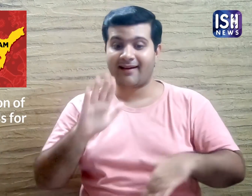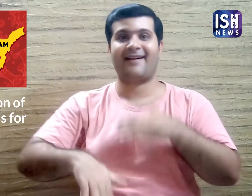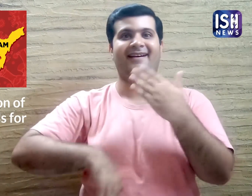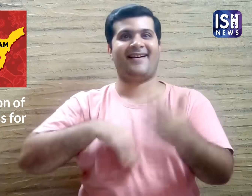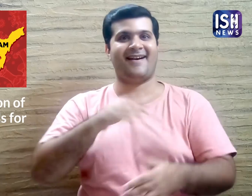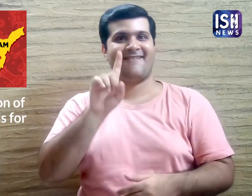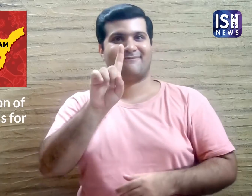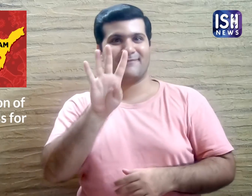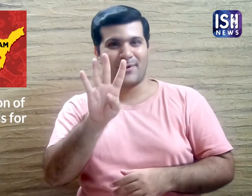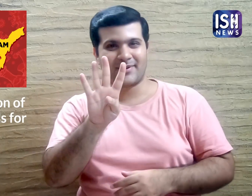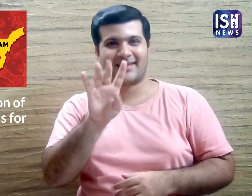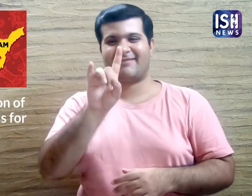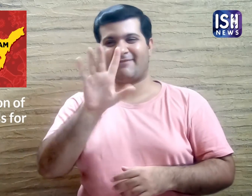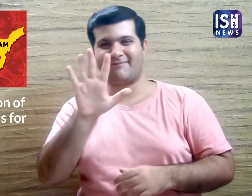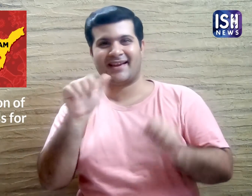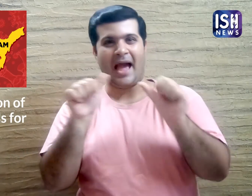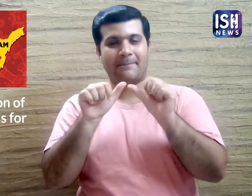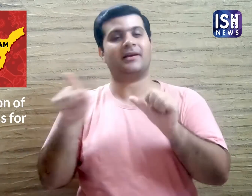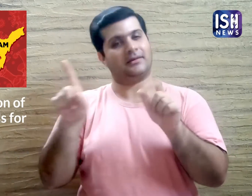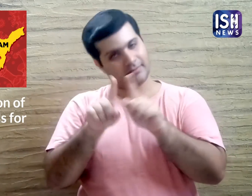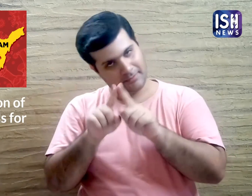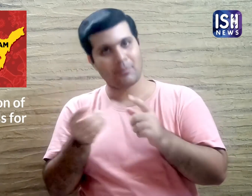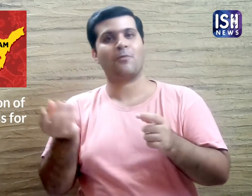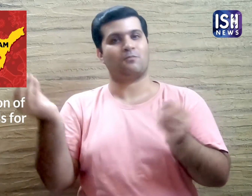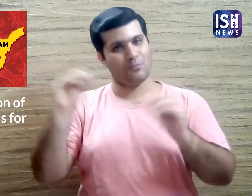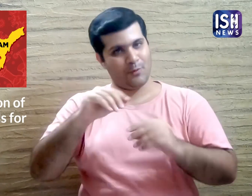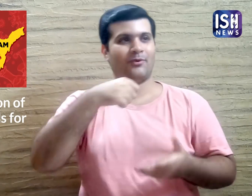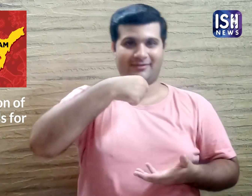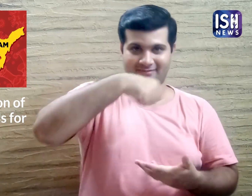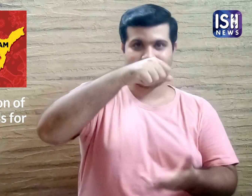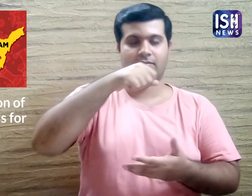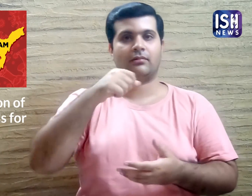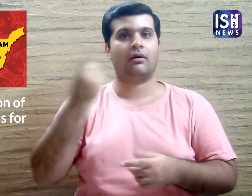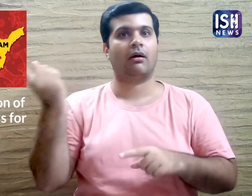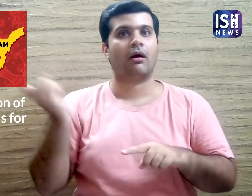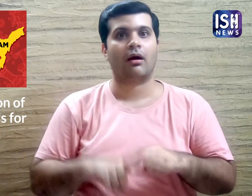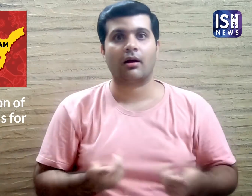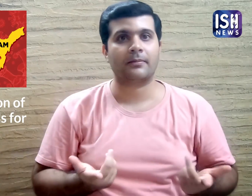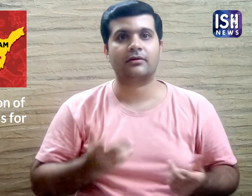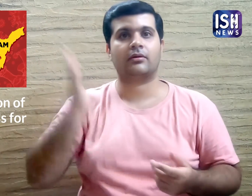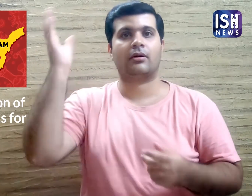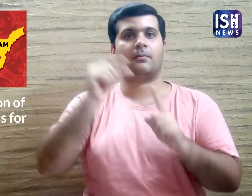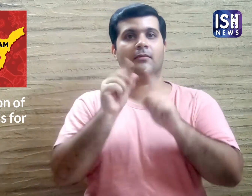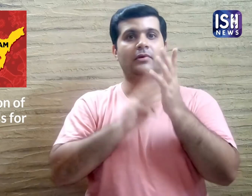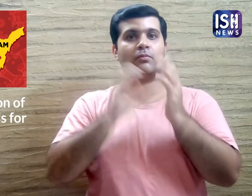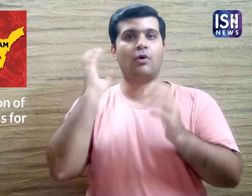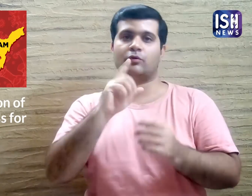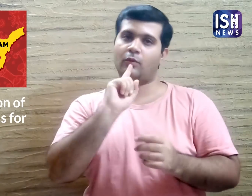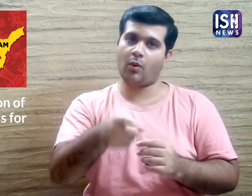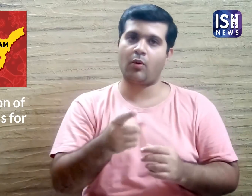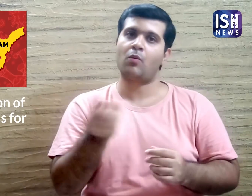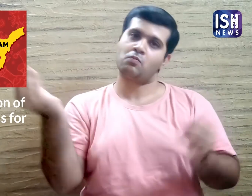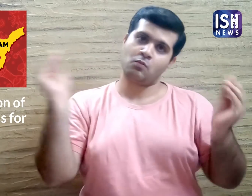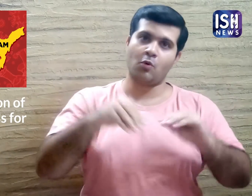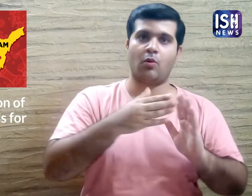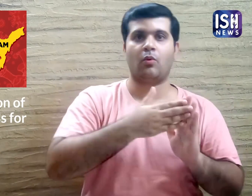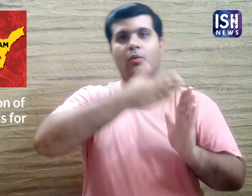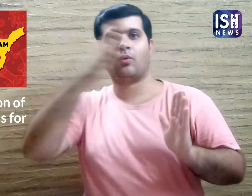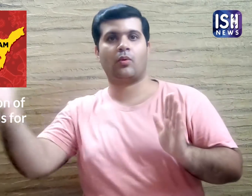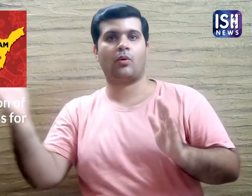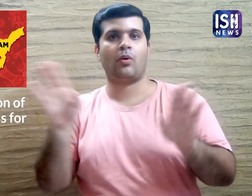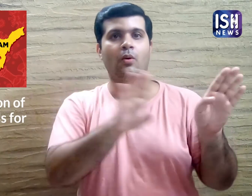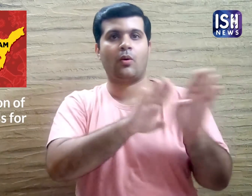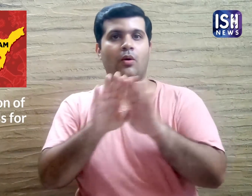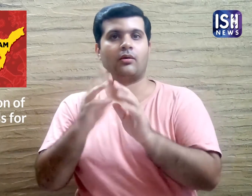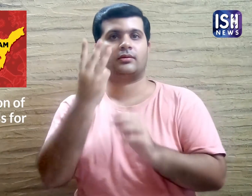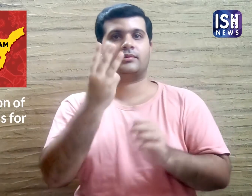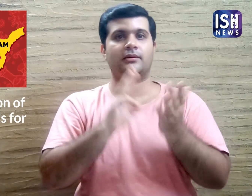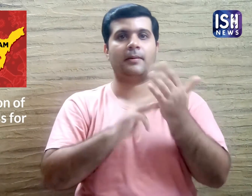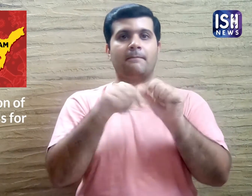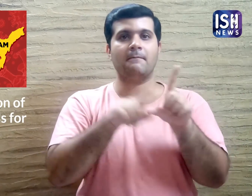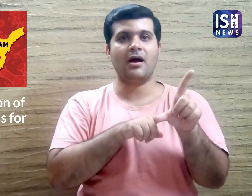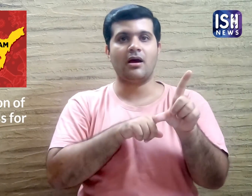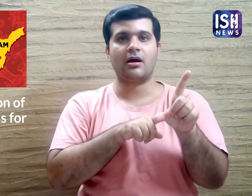On 14th and 15th April they were going to distribute more food but PM Modi extended the lockdown to 3rd May.